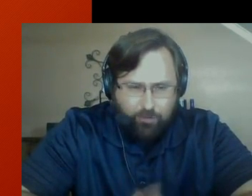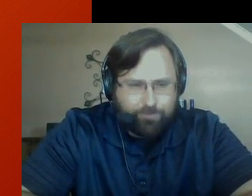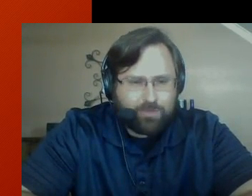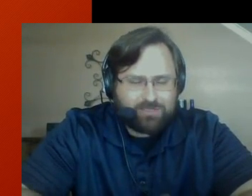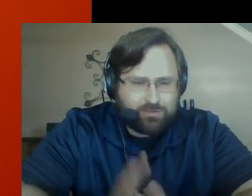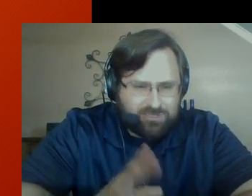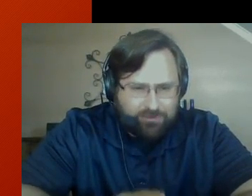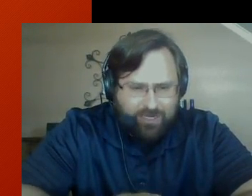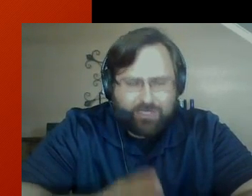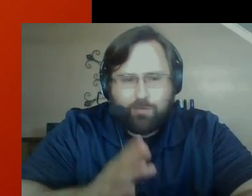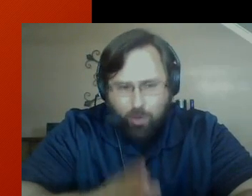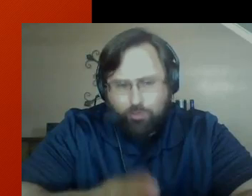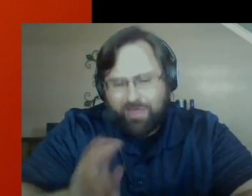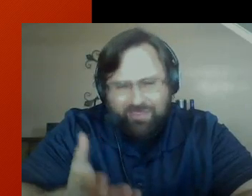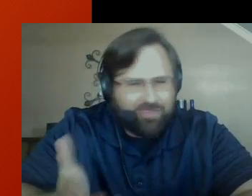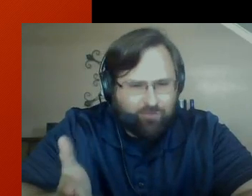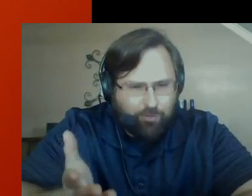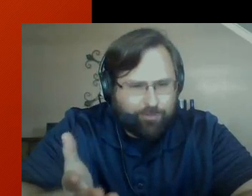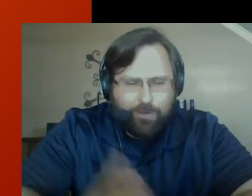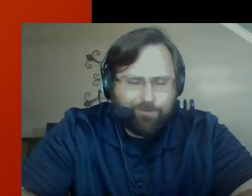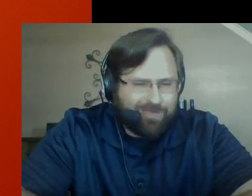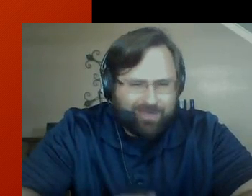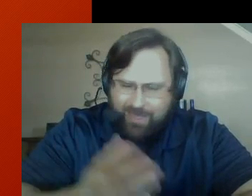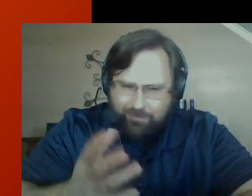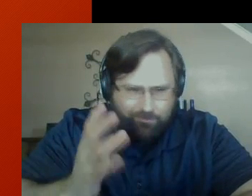so subject modal and then the verb and again